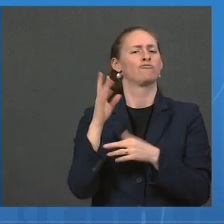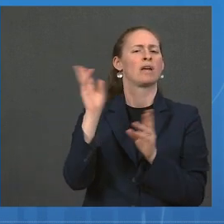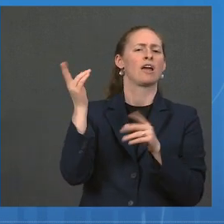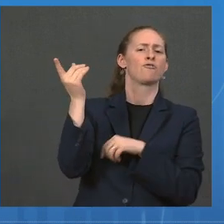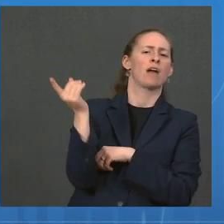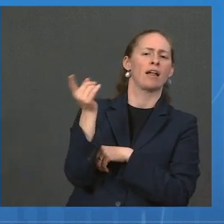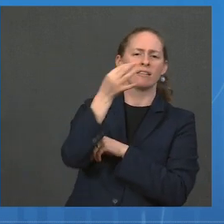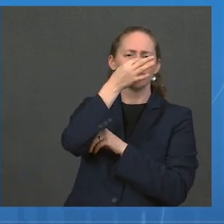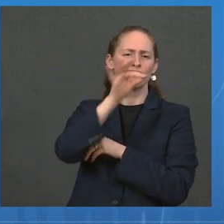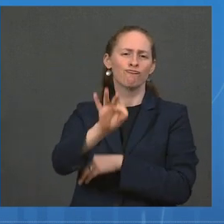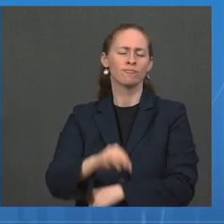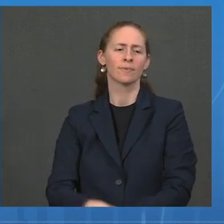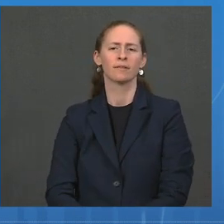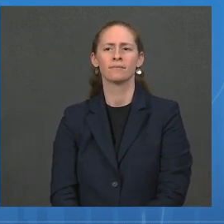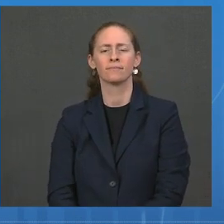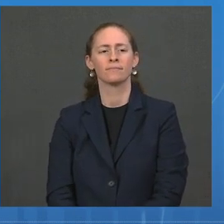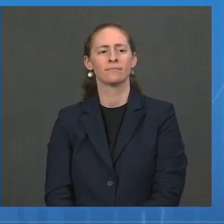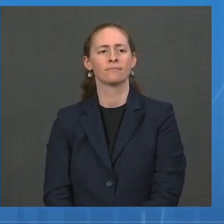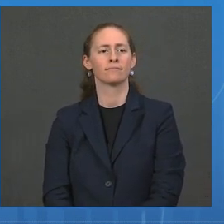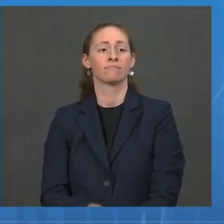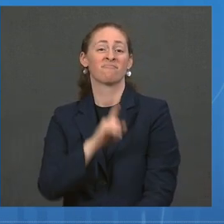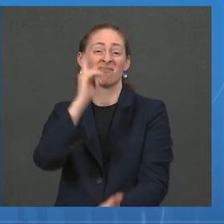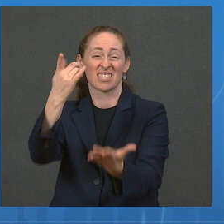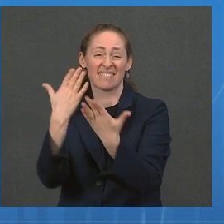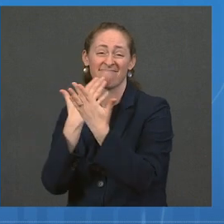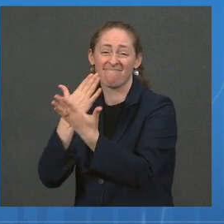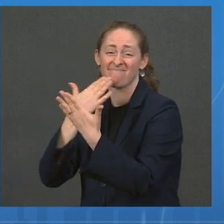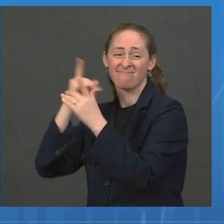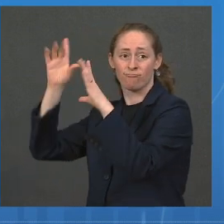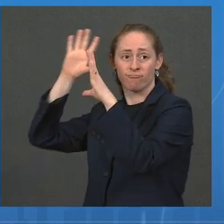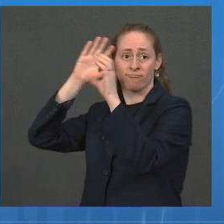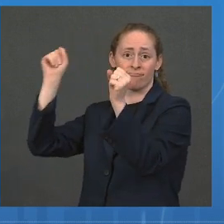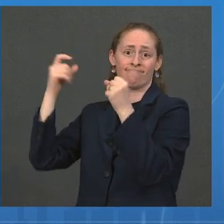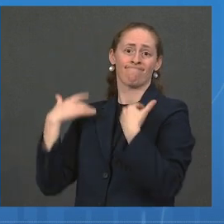And thanks to President Biden and the resources of the American Rescue Plan,